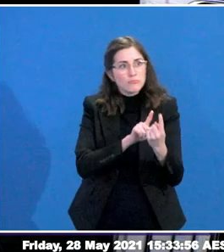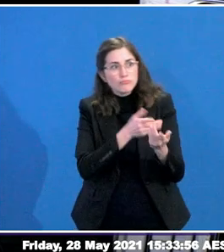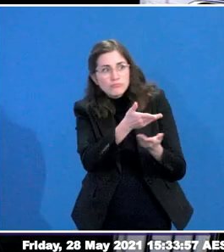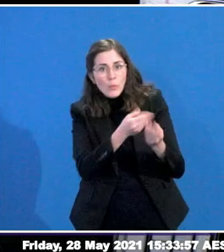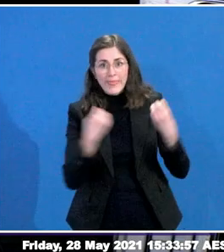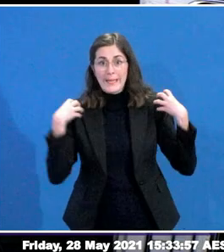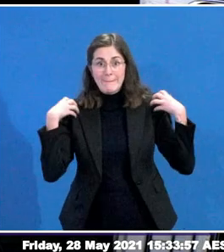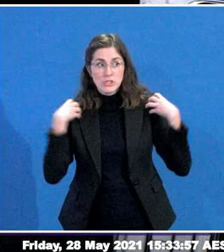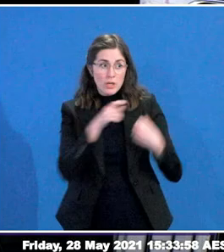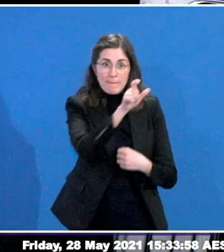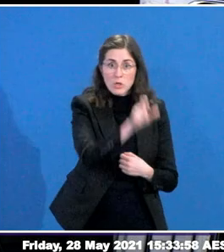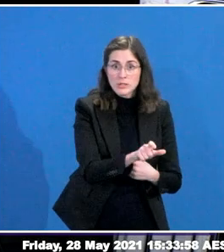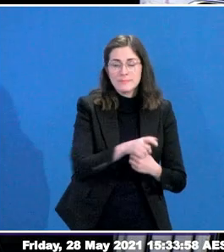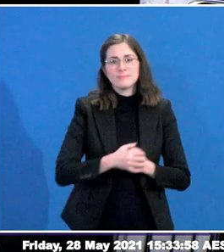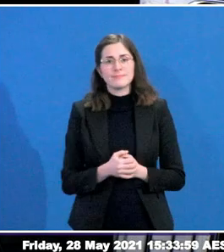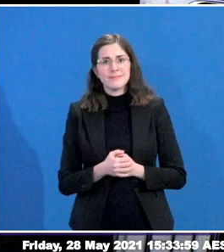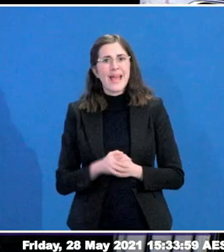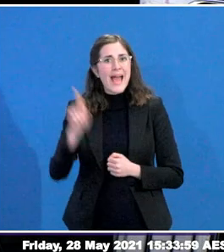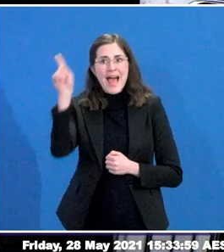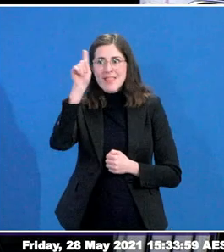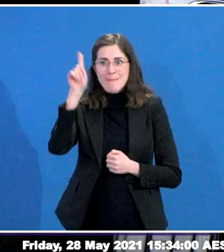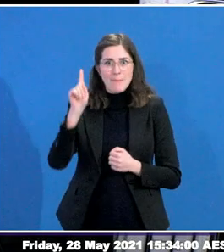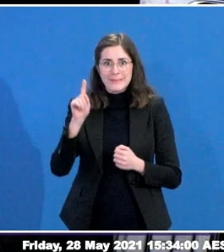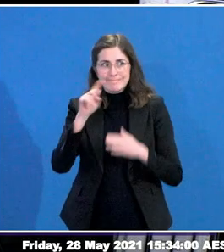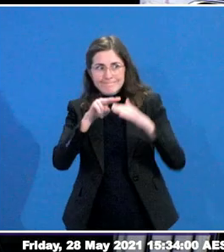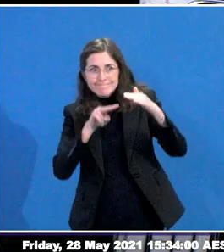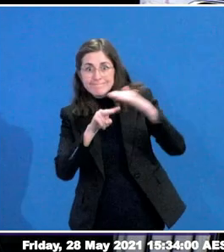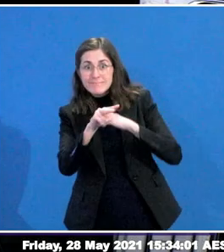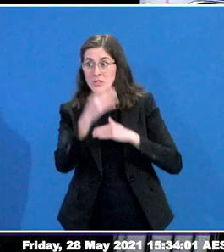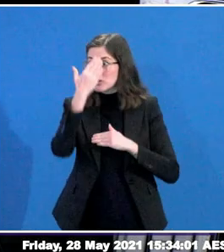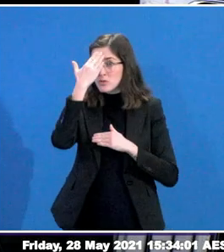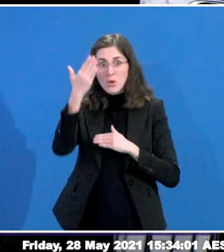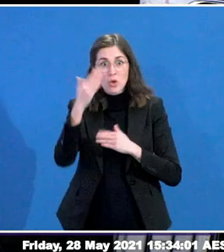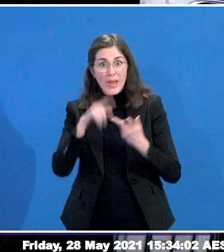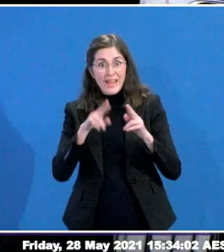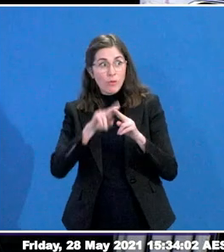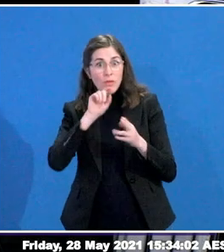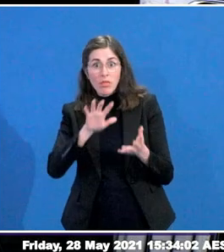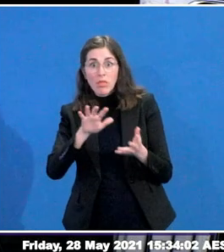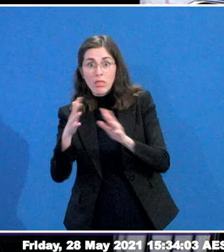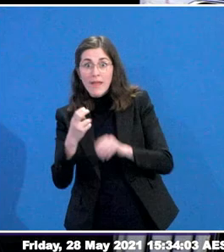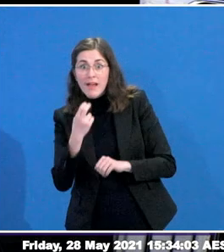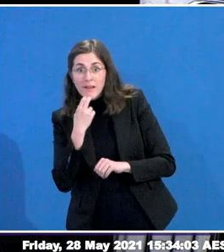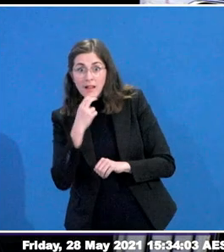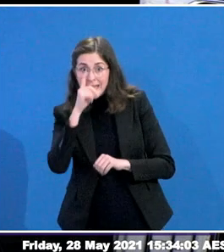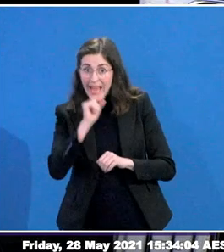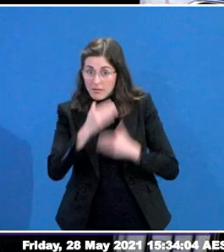It is too late sorry, too early to say at the moment what will happen to the forthcoming Adelaide hearing.